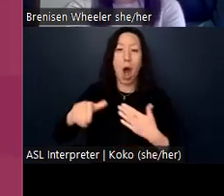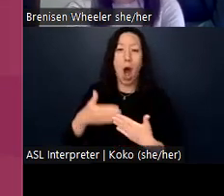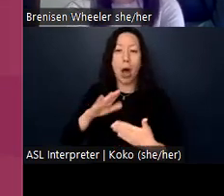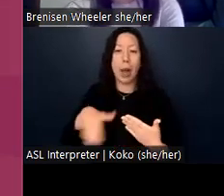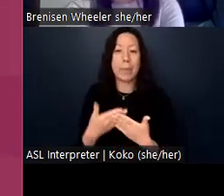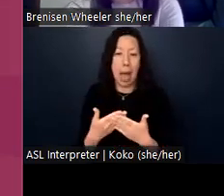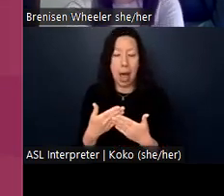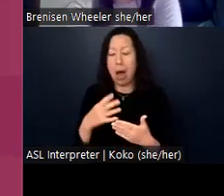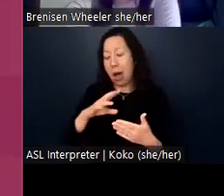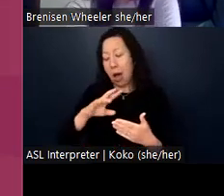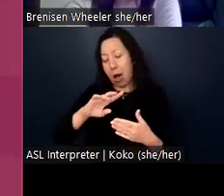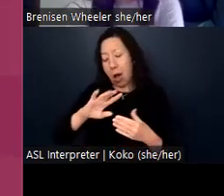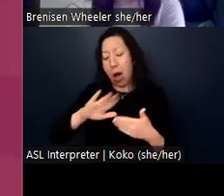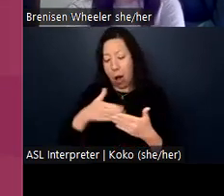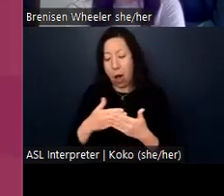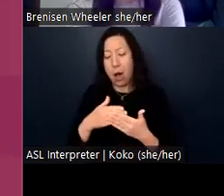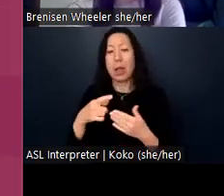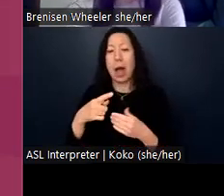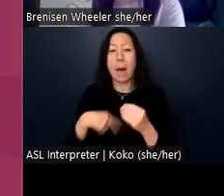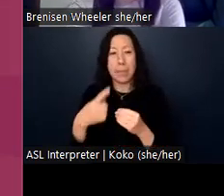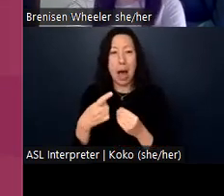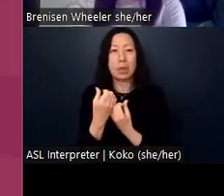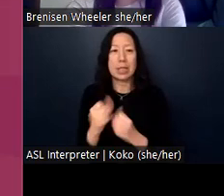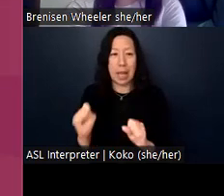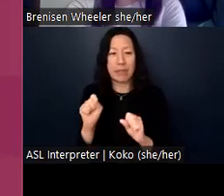13:26:23 Community educator married Beth, who was also a crisis resource advocate.